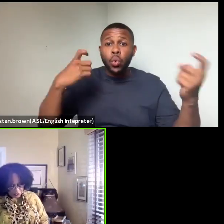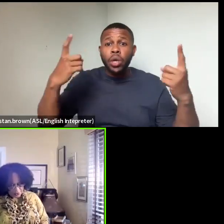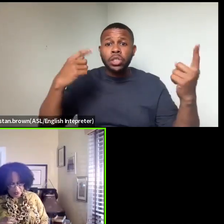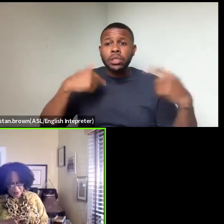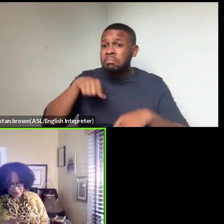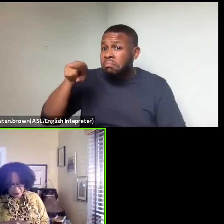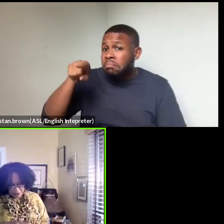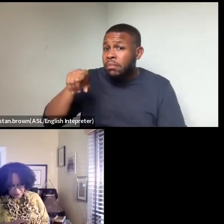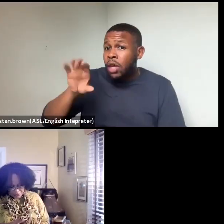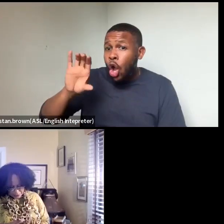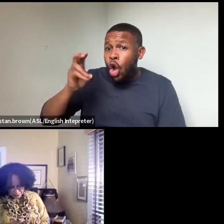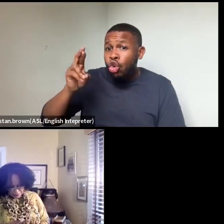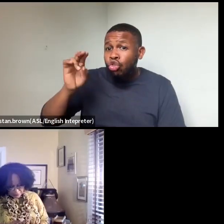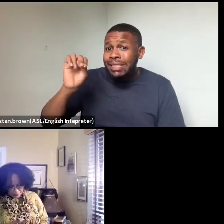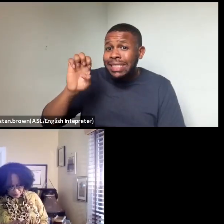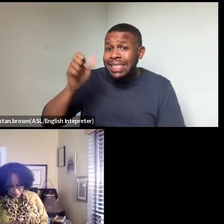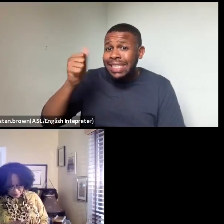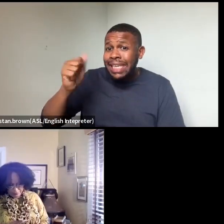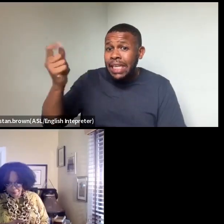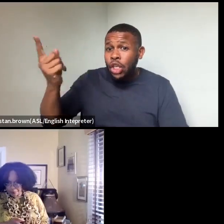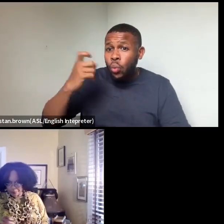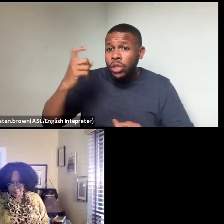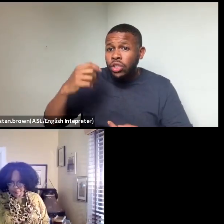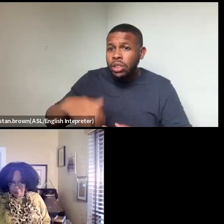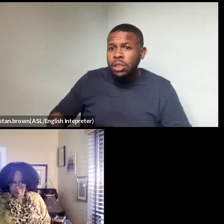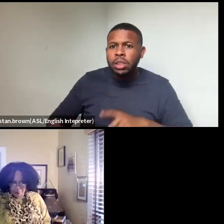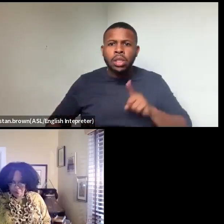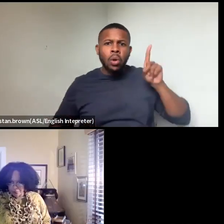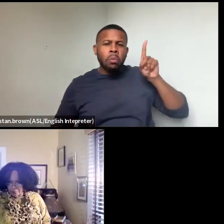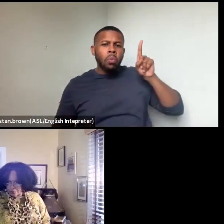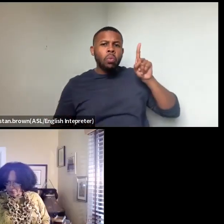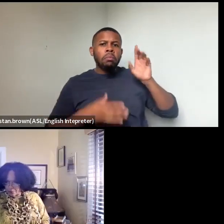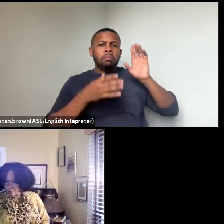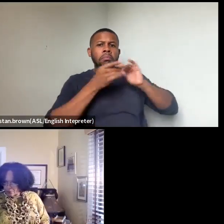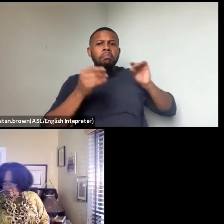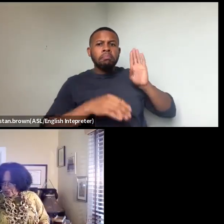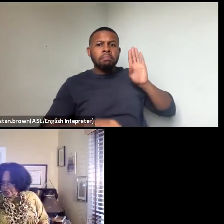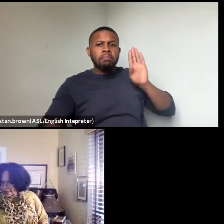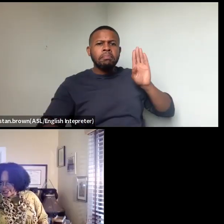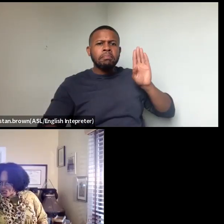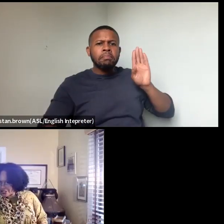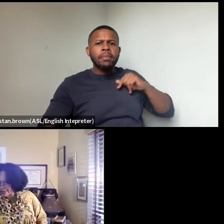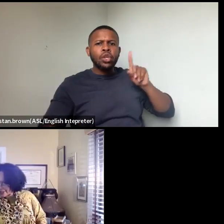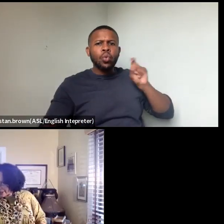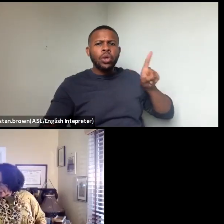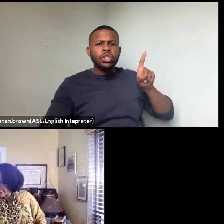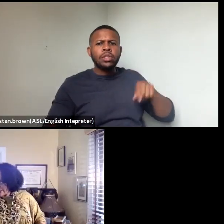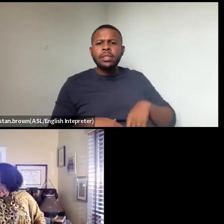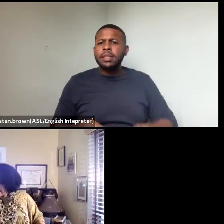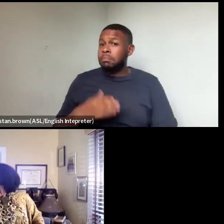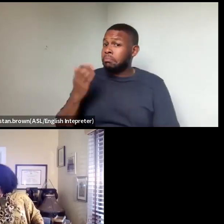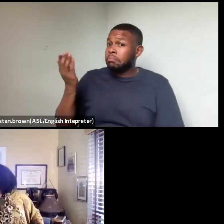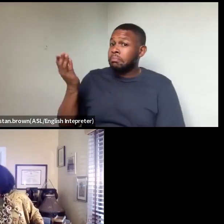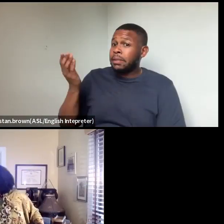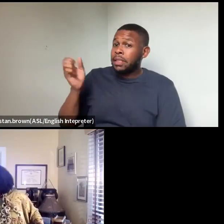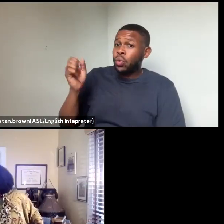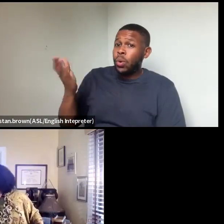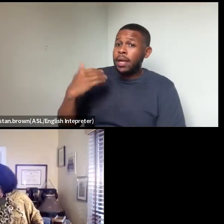You did excellent on time. And it is